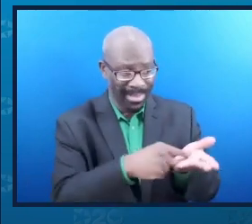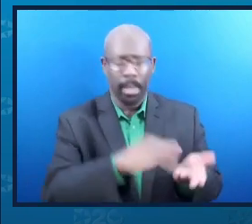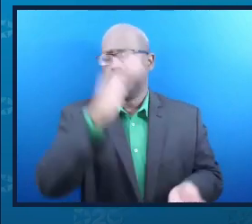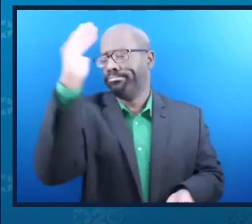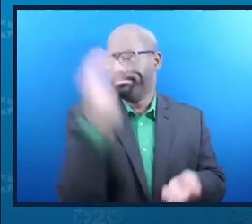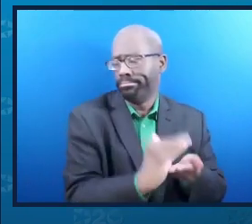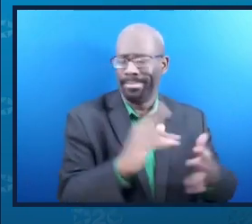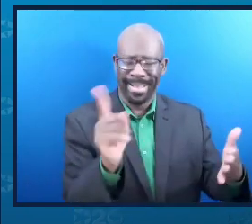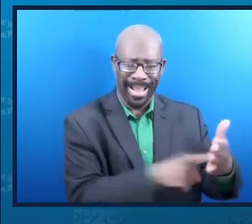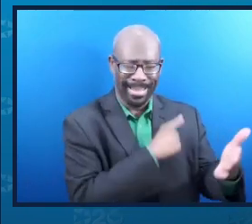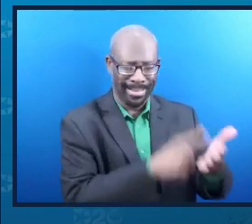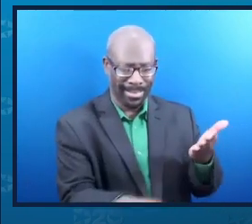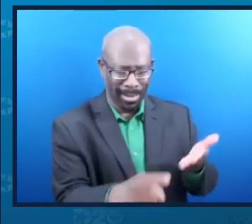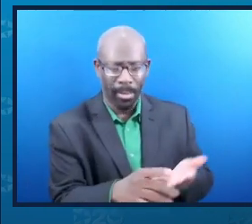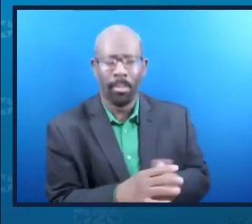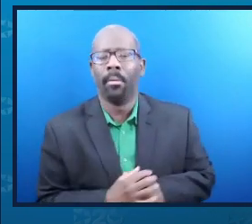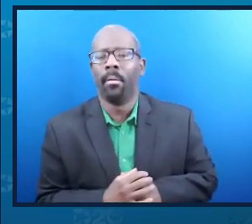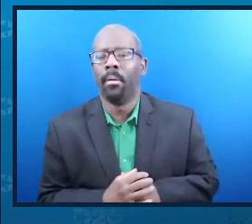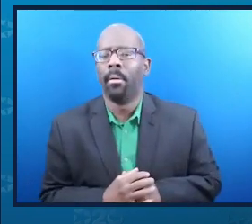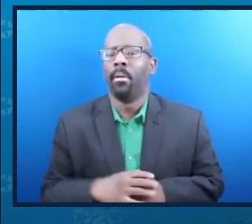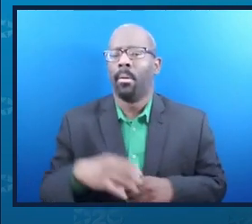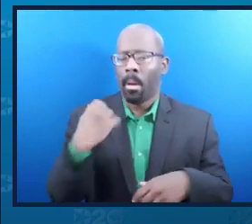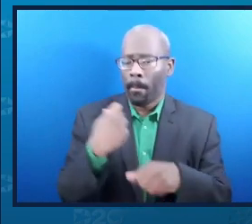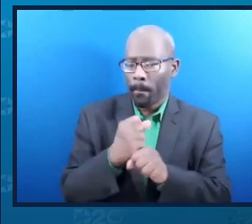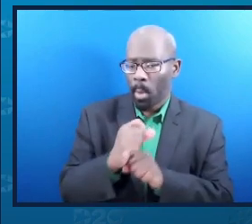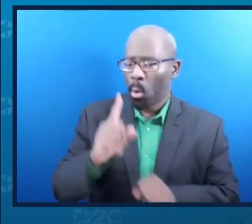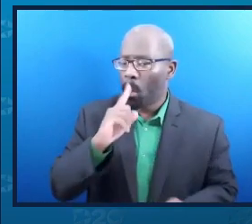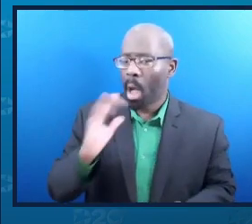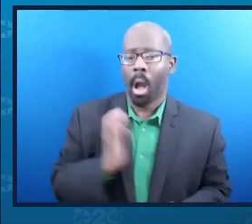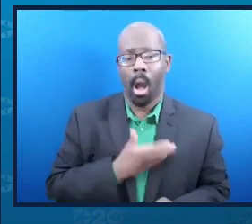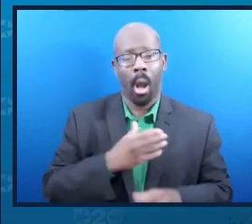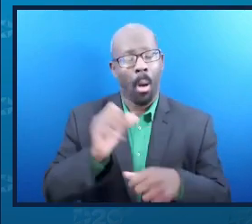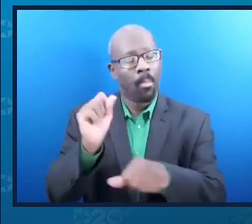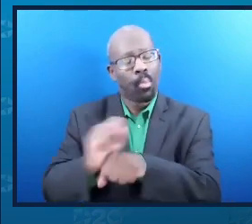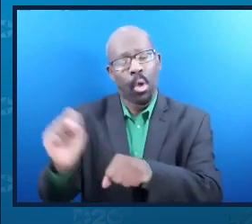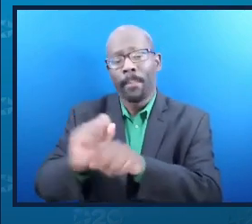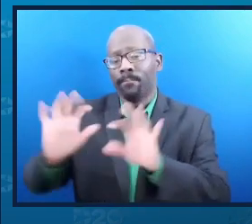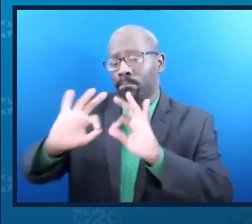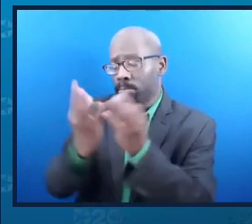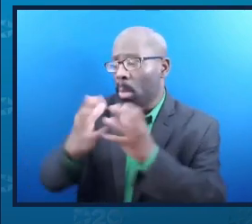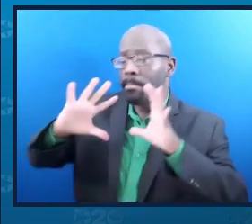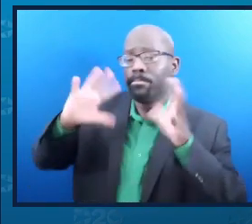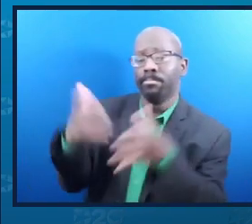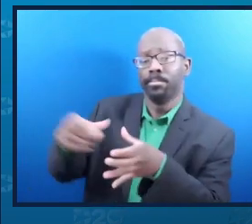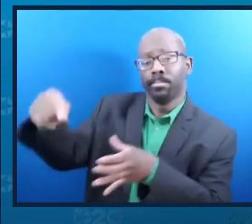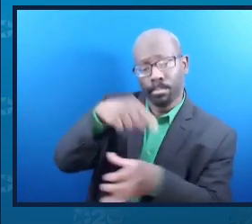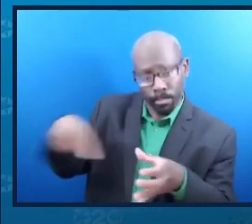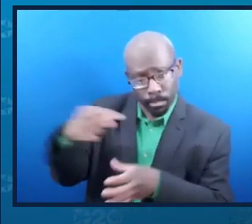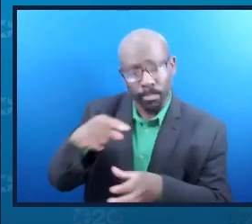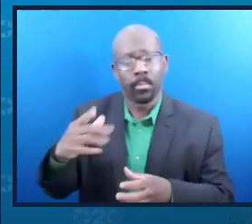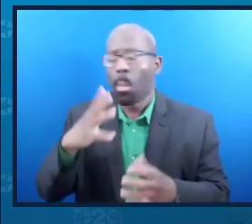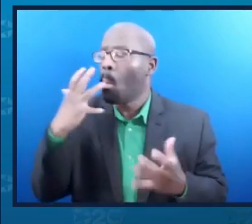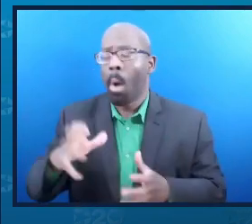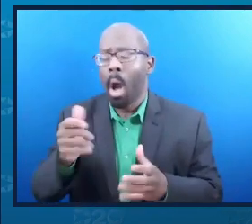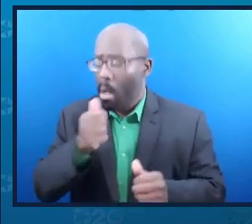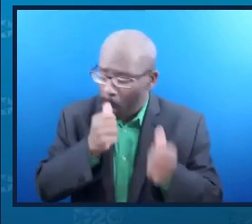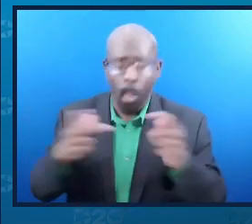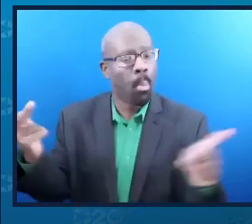BANKRUPTCY LAWS WORK FOR FAMILIES INSTEAD OF THE CREDITORS WHO CHEAT THEM. THESE PLANS FLECK THE CENTRAL